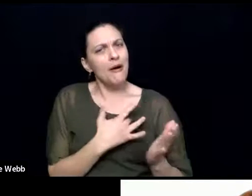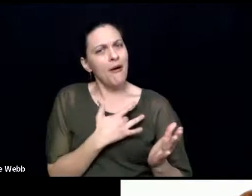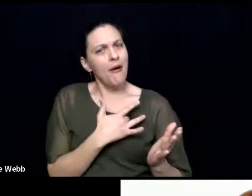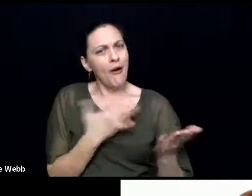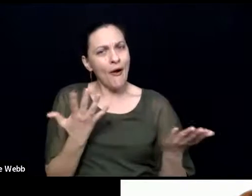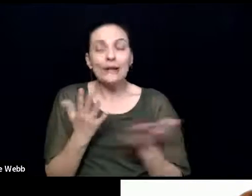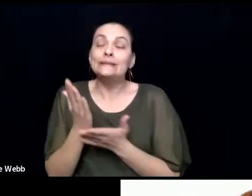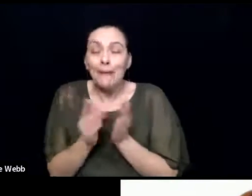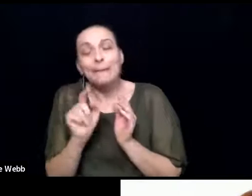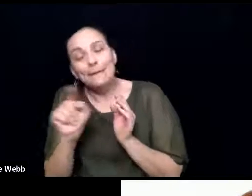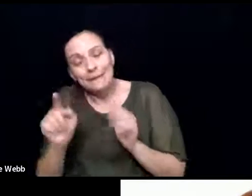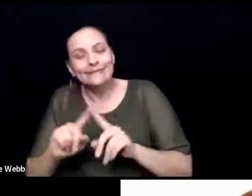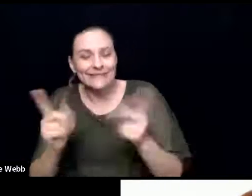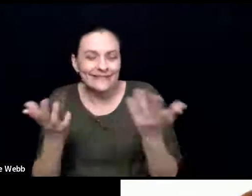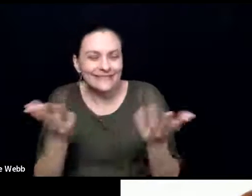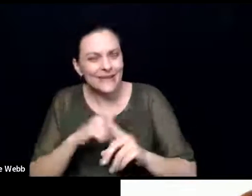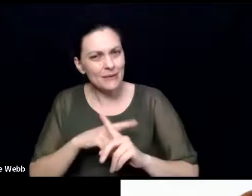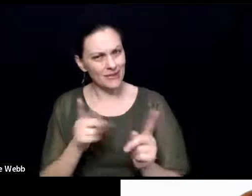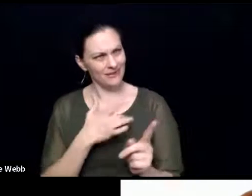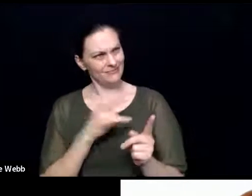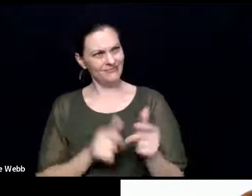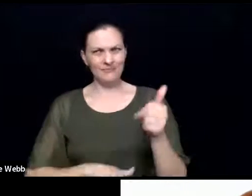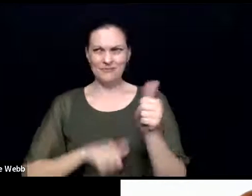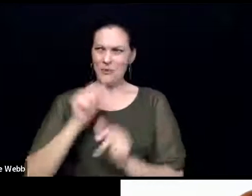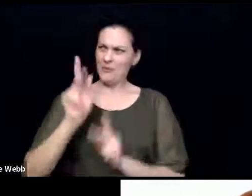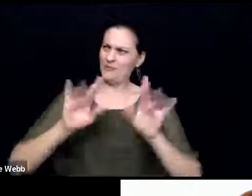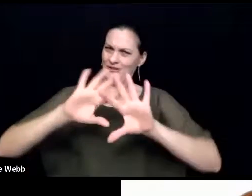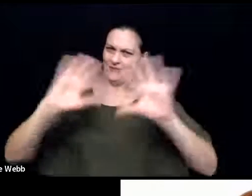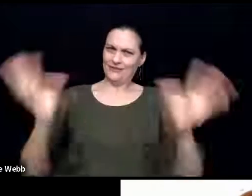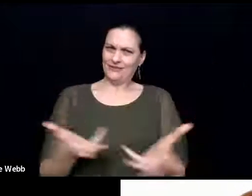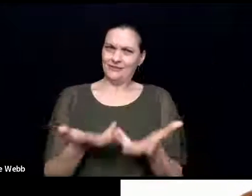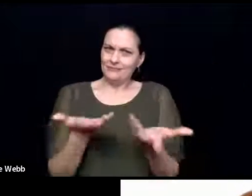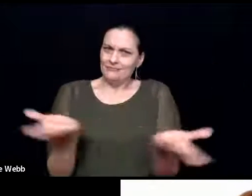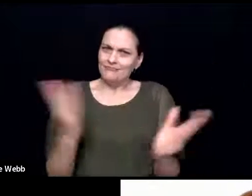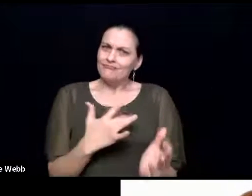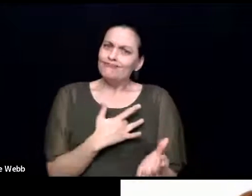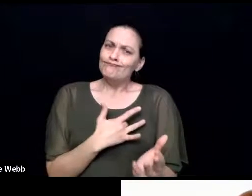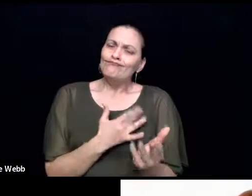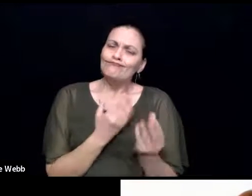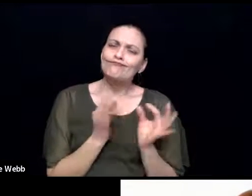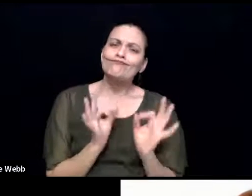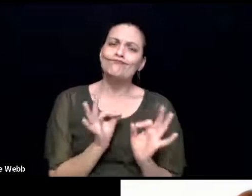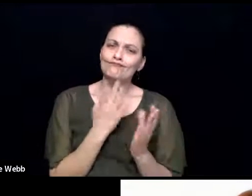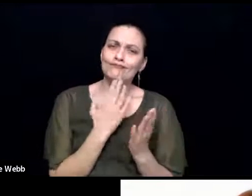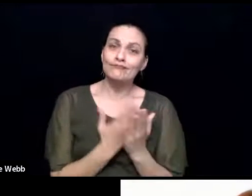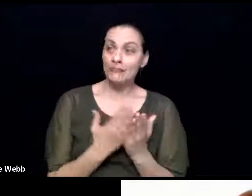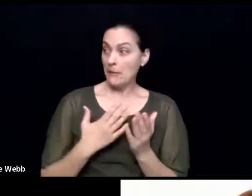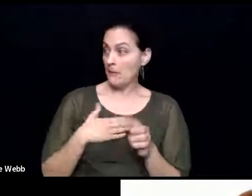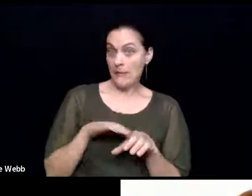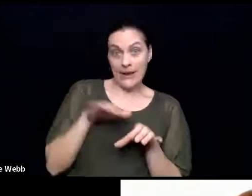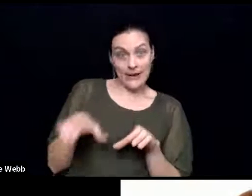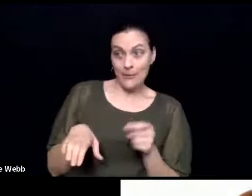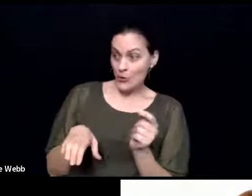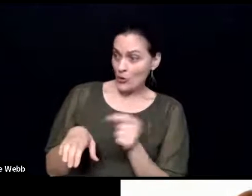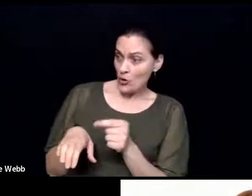You know? These are people who, you know, I can trust. But I have to be honest with them. And the